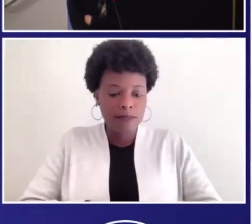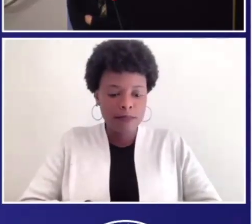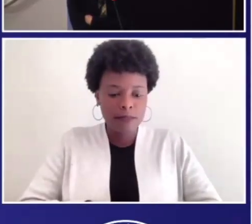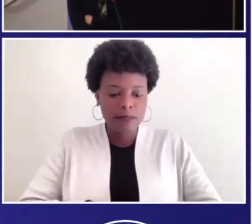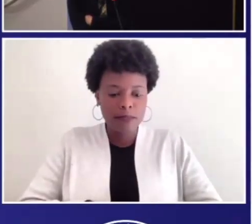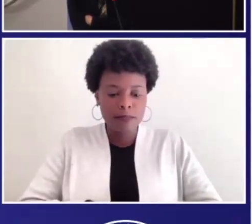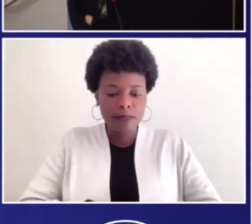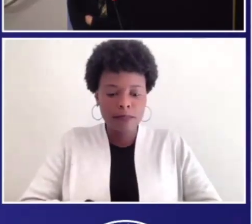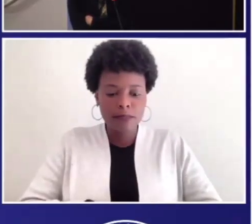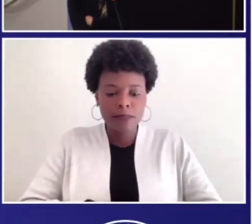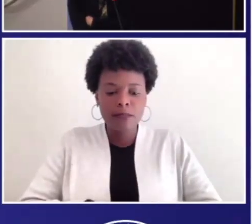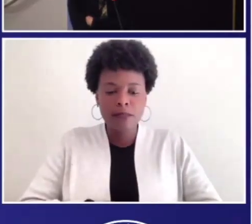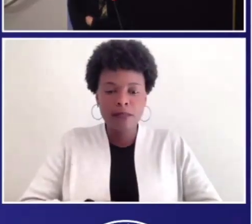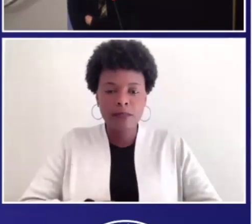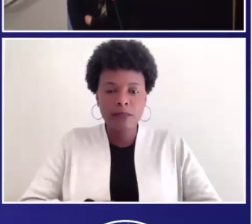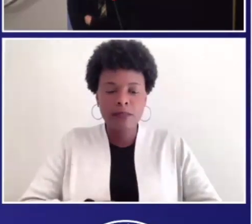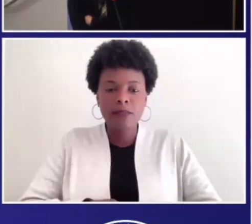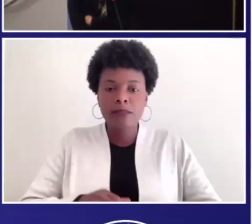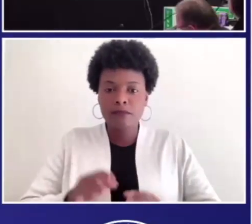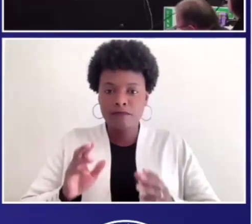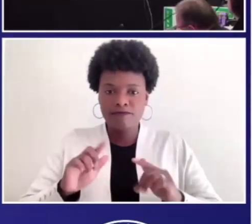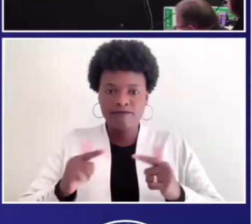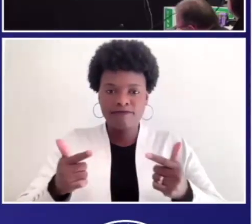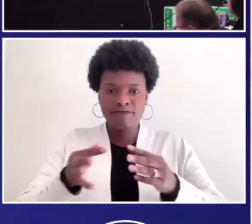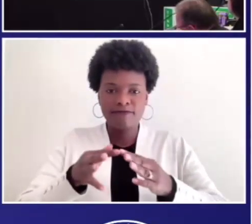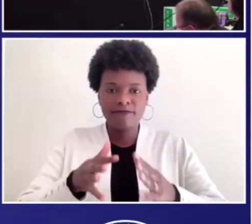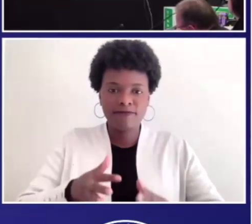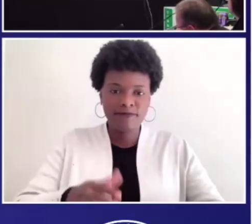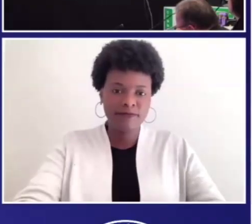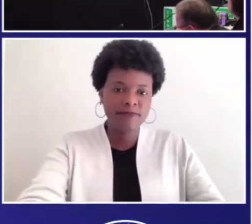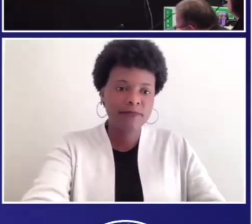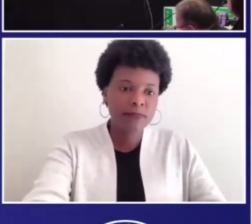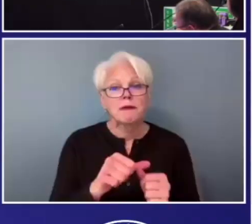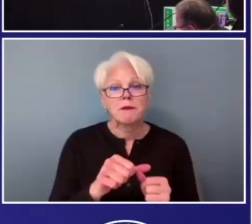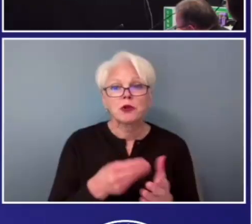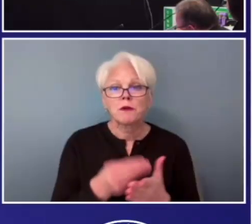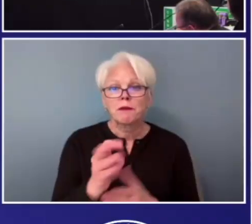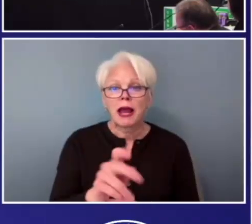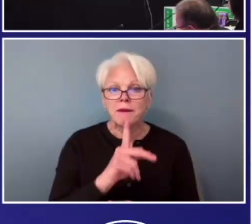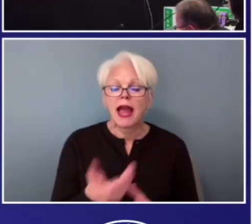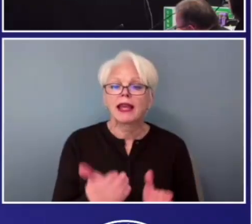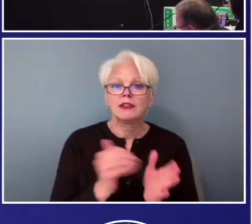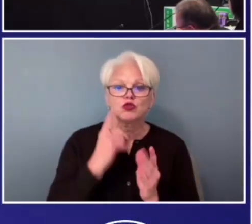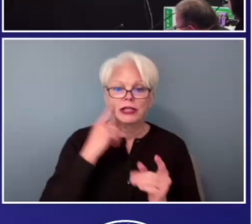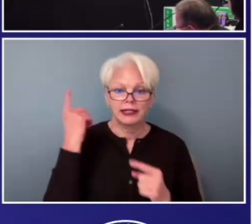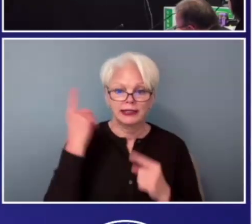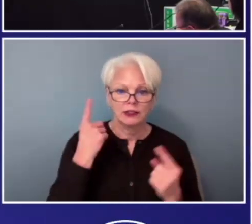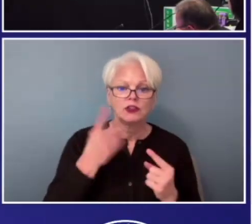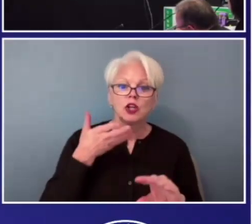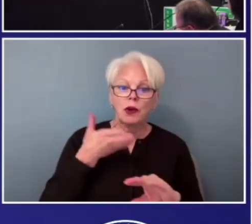Remember, the buyback is a reconsideration. So it's after the -- after you've completed